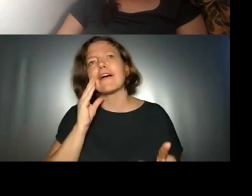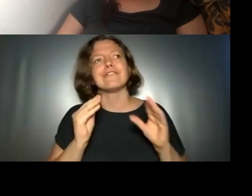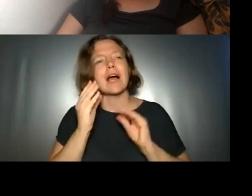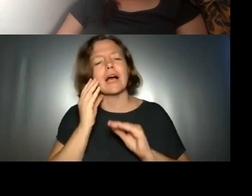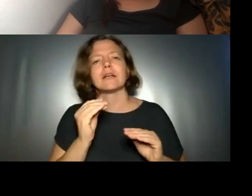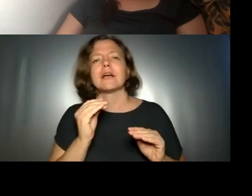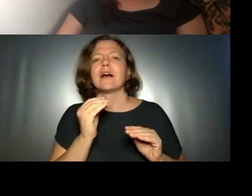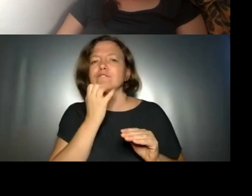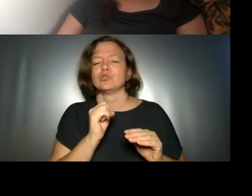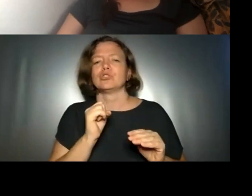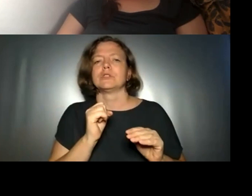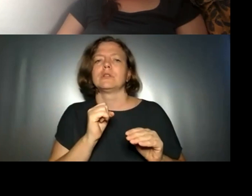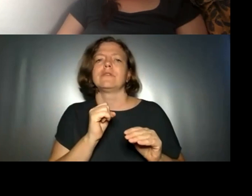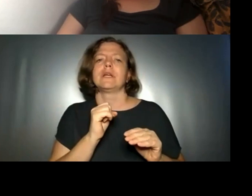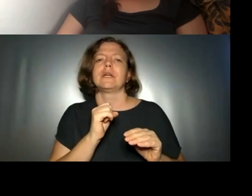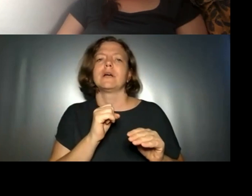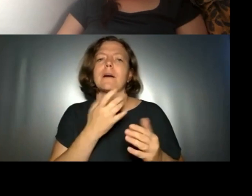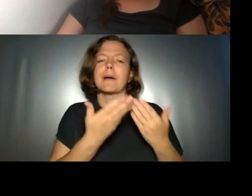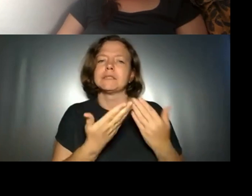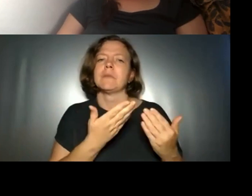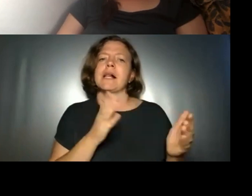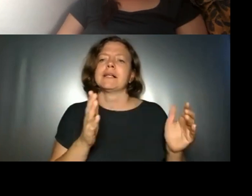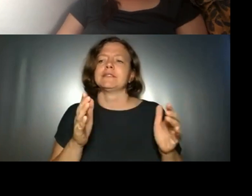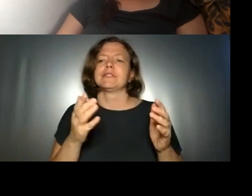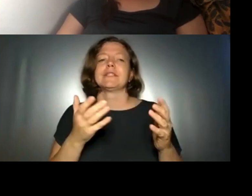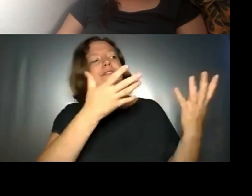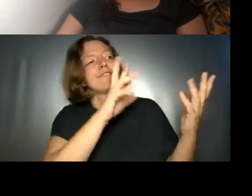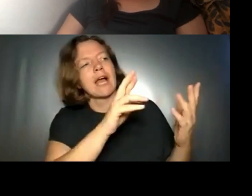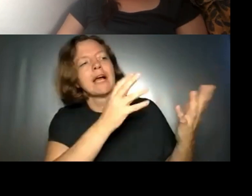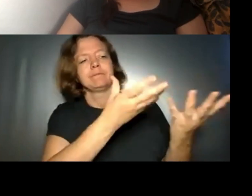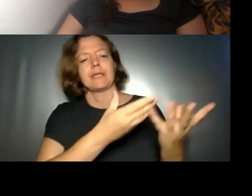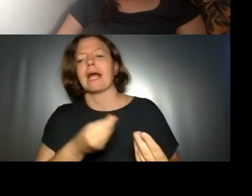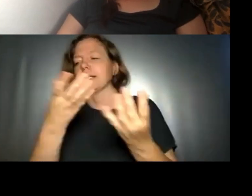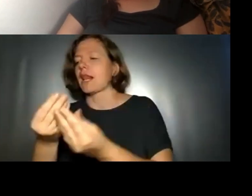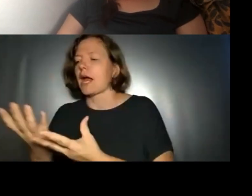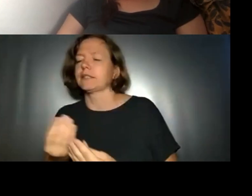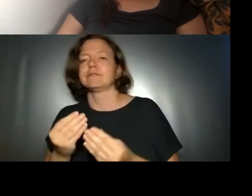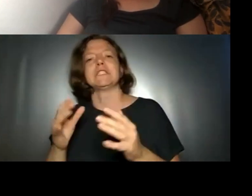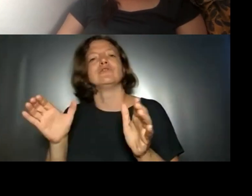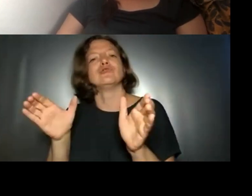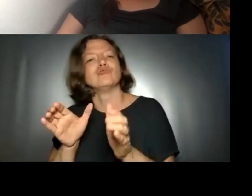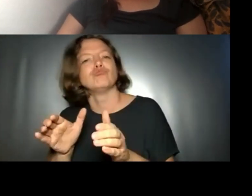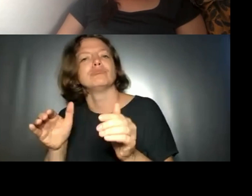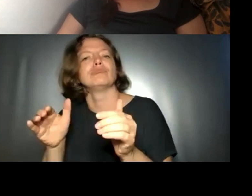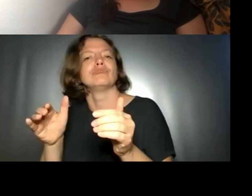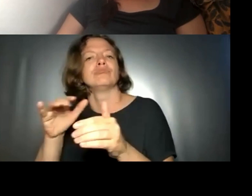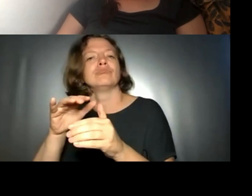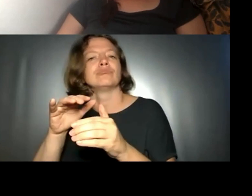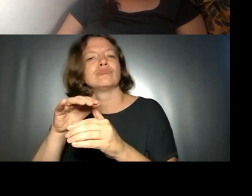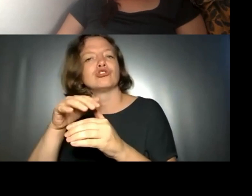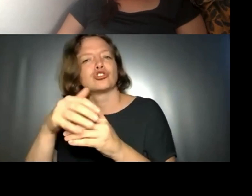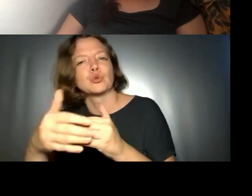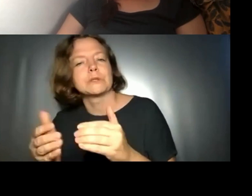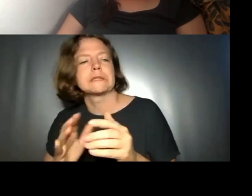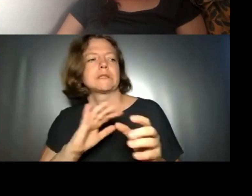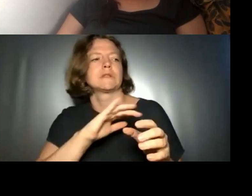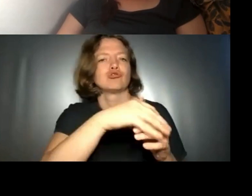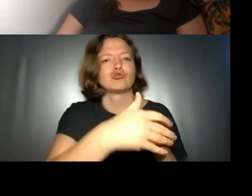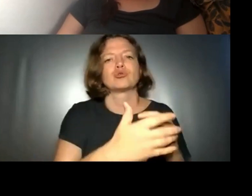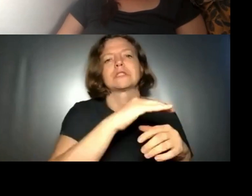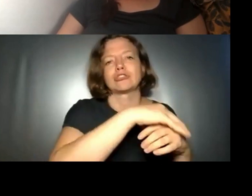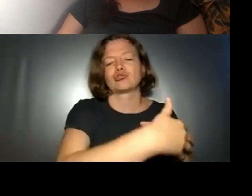or to shield those people you are bringing in from that. But that often puts mo re pressure on you then,